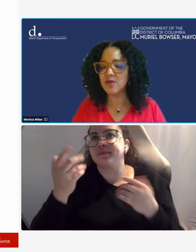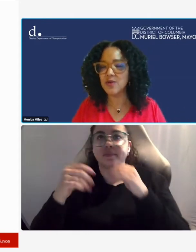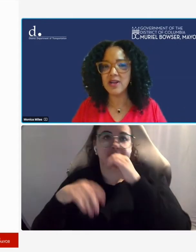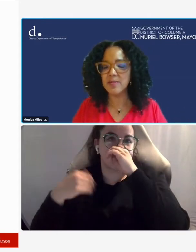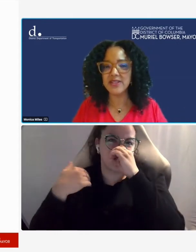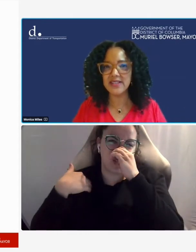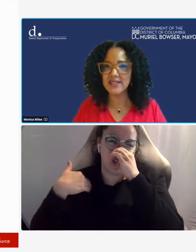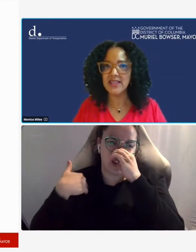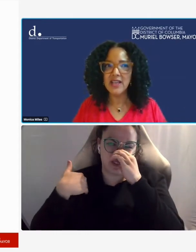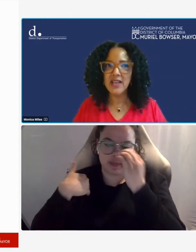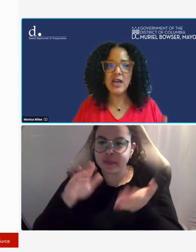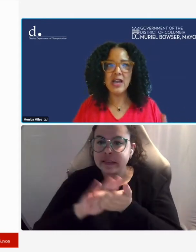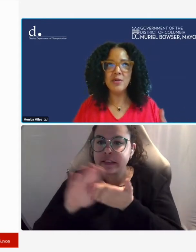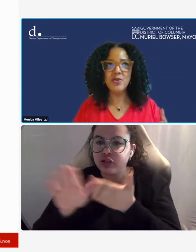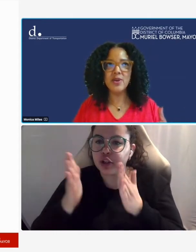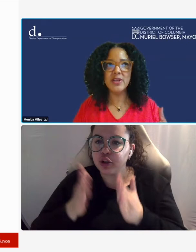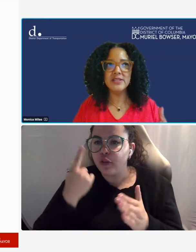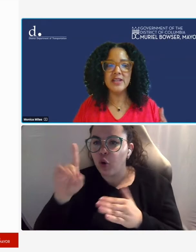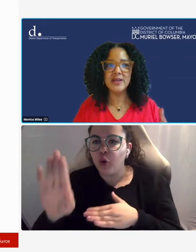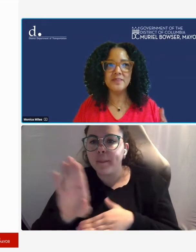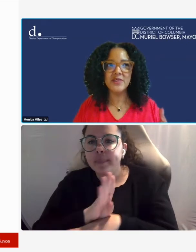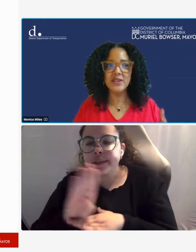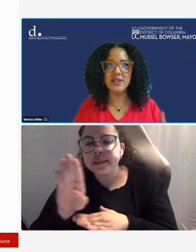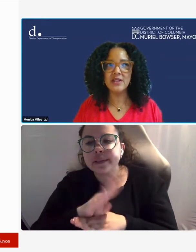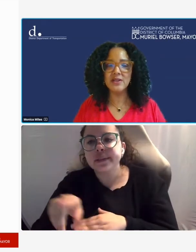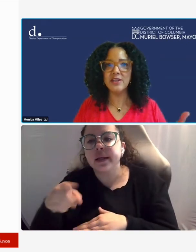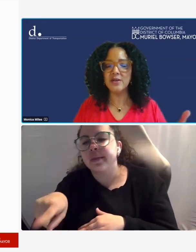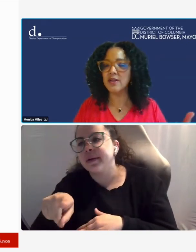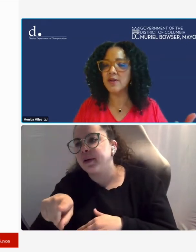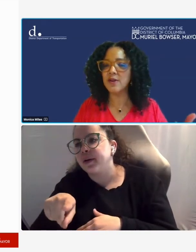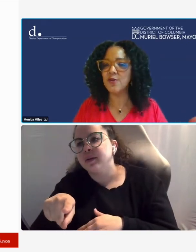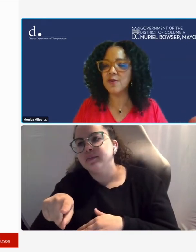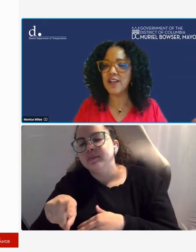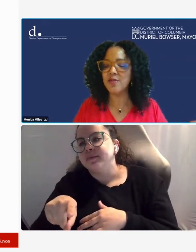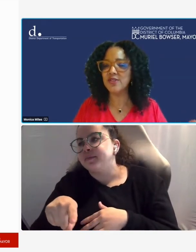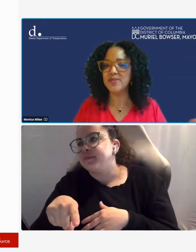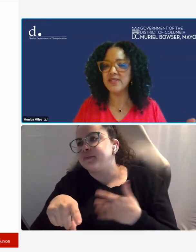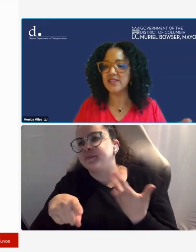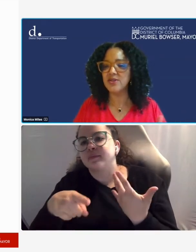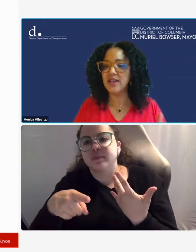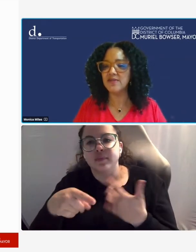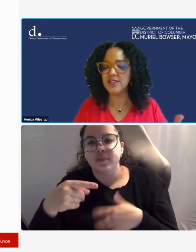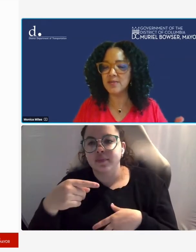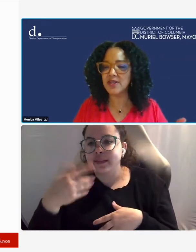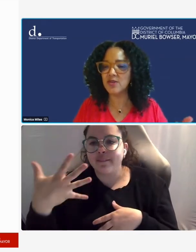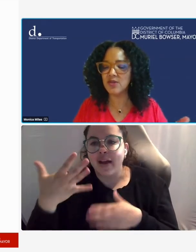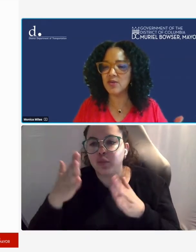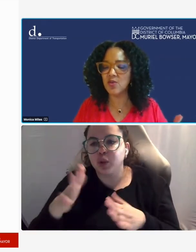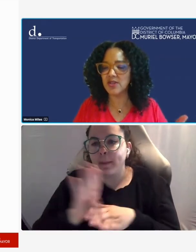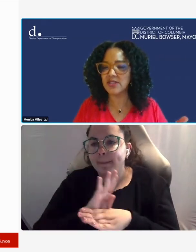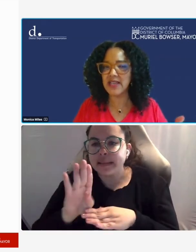a business um who is um you know a five person business you have somebody who who works as